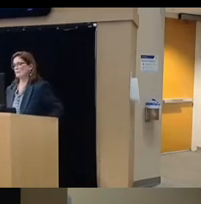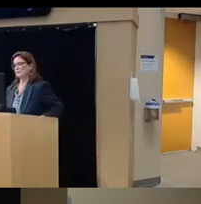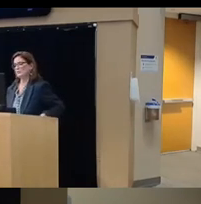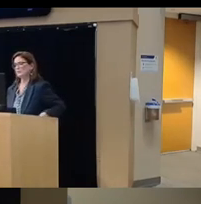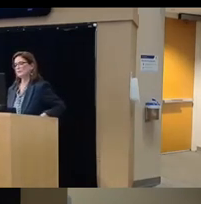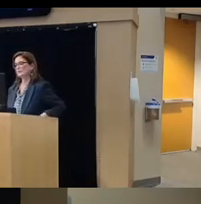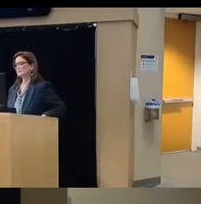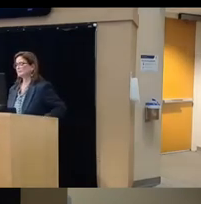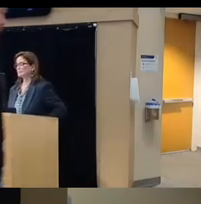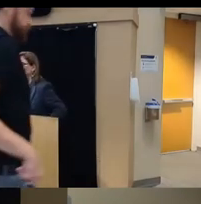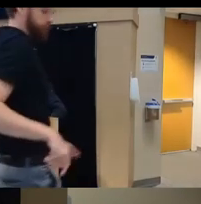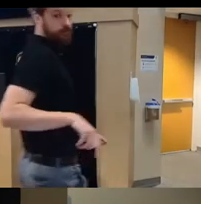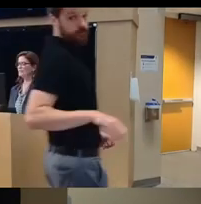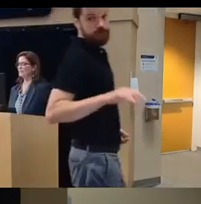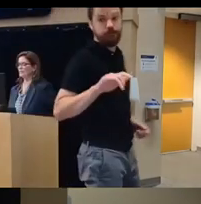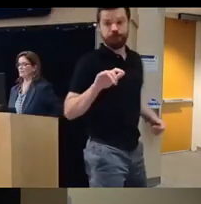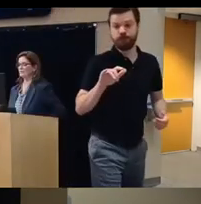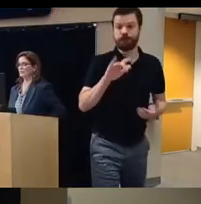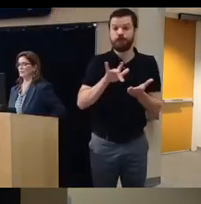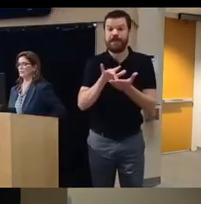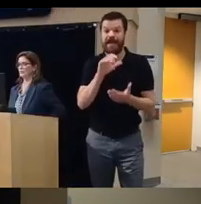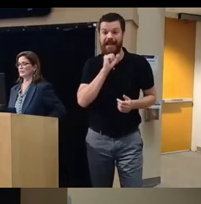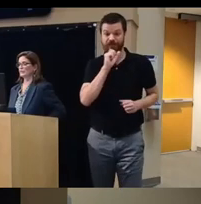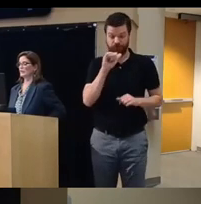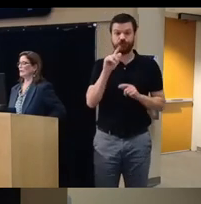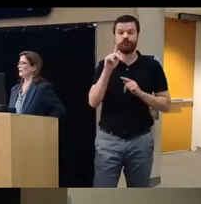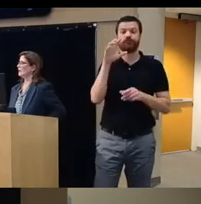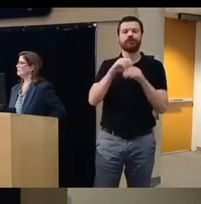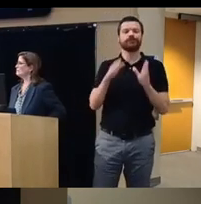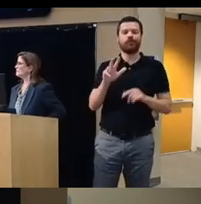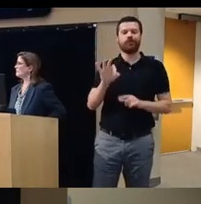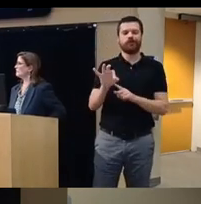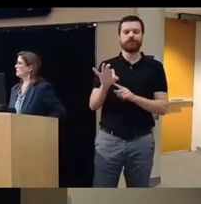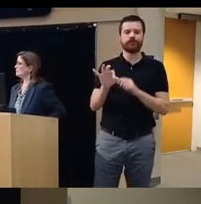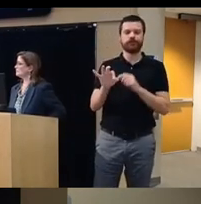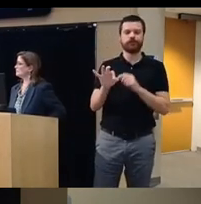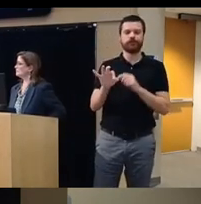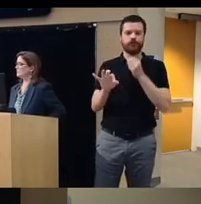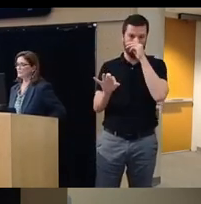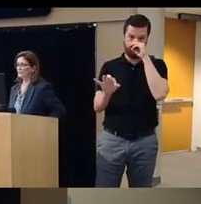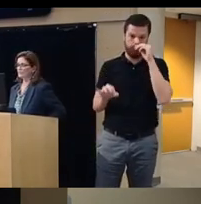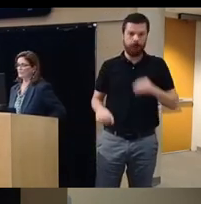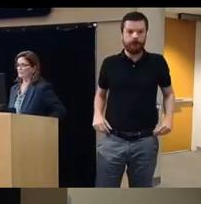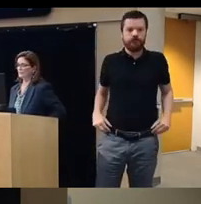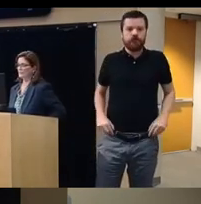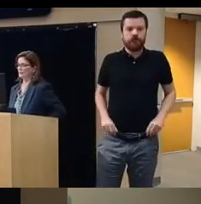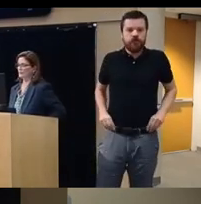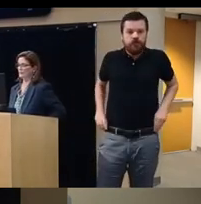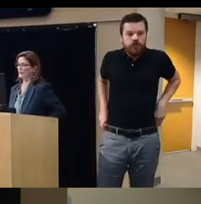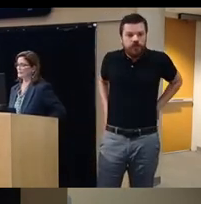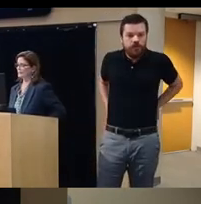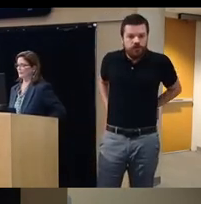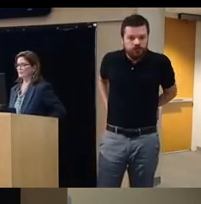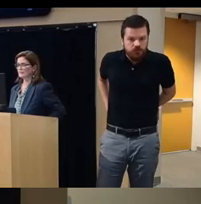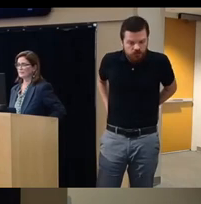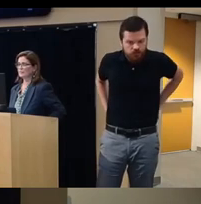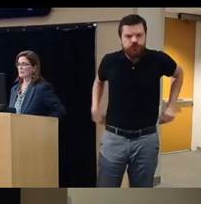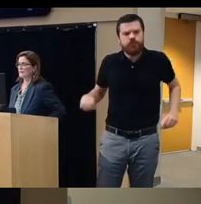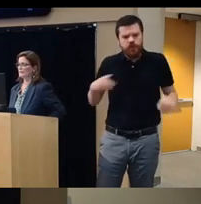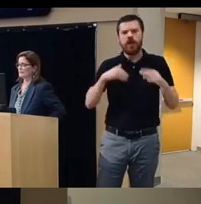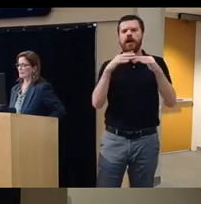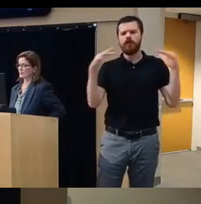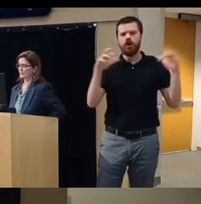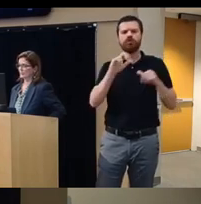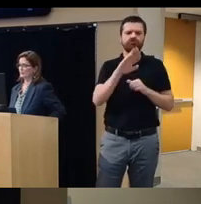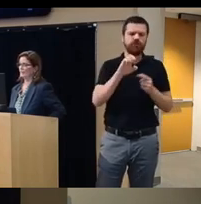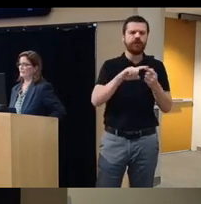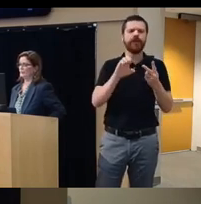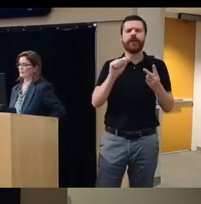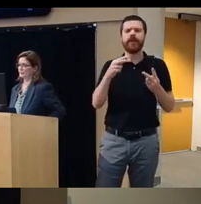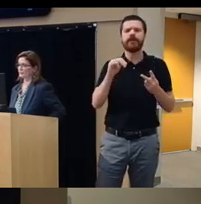male participants and uh there was uh um diversity across uh race and ethnicity 79% had a high school